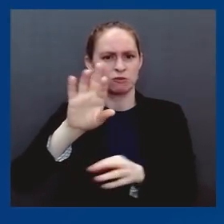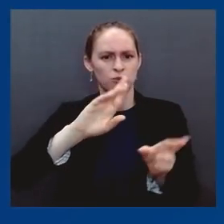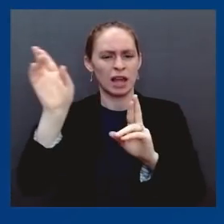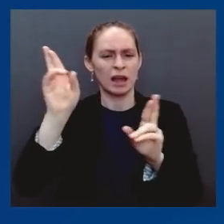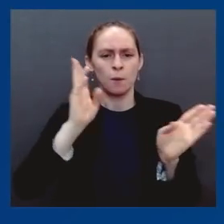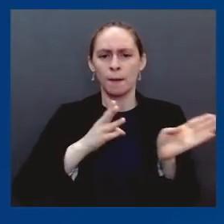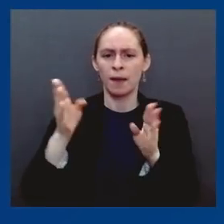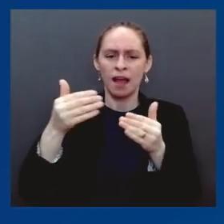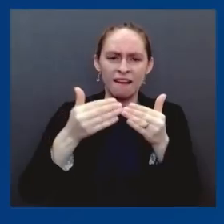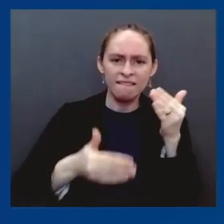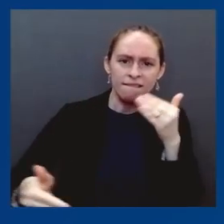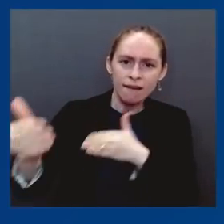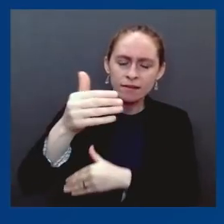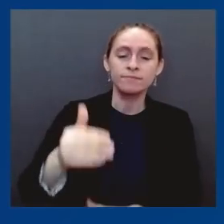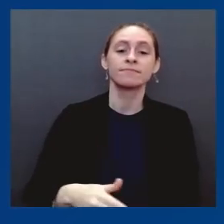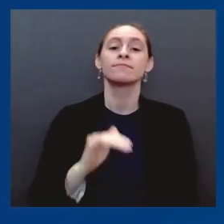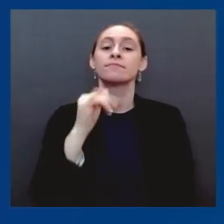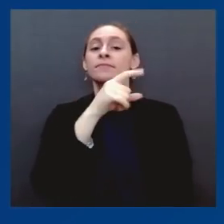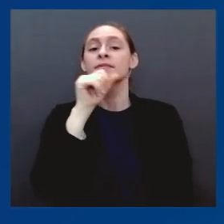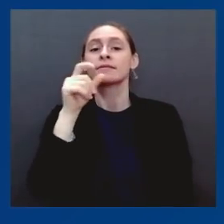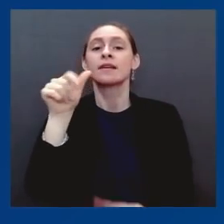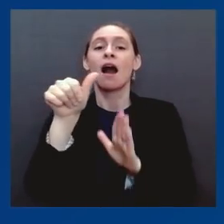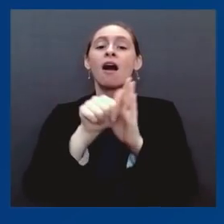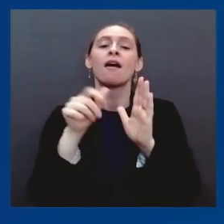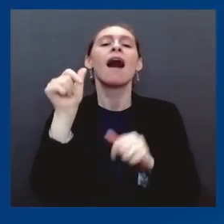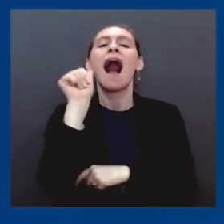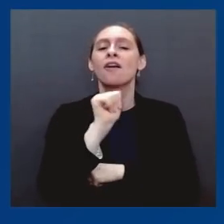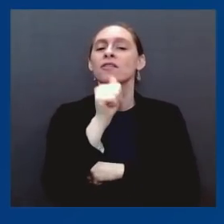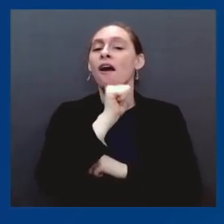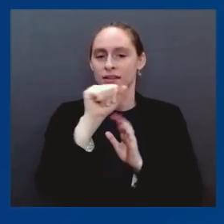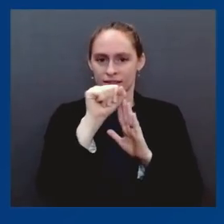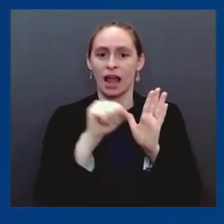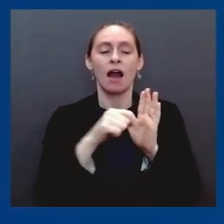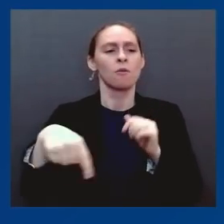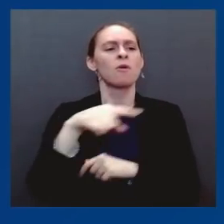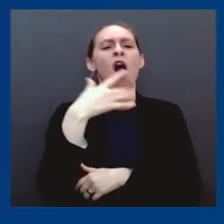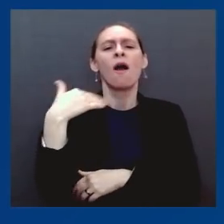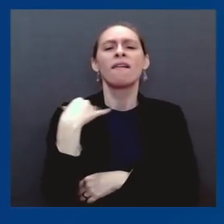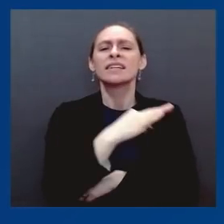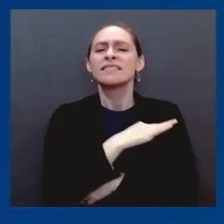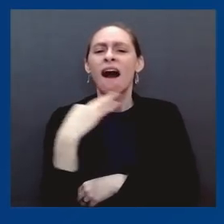on Christmas Eve, with nearly 40 more medical personnel arriving next week